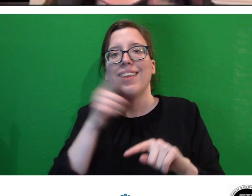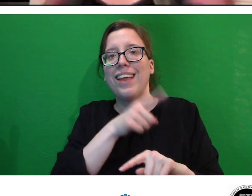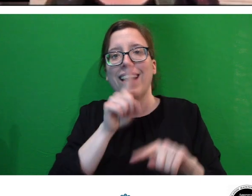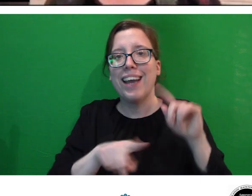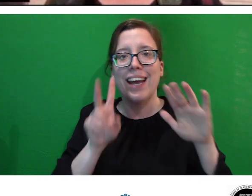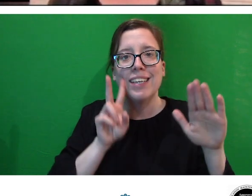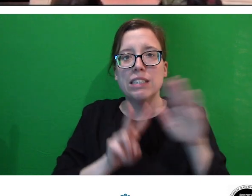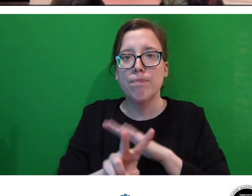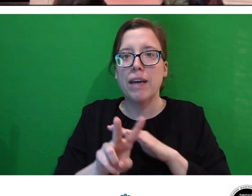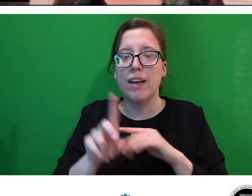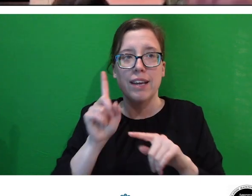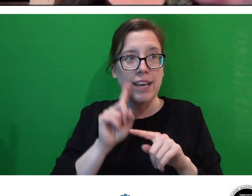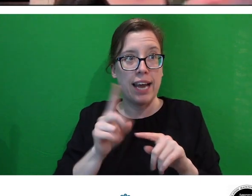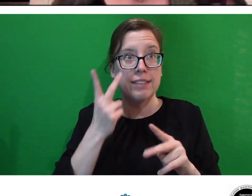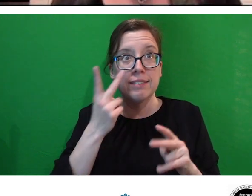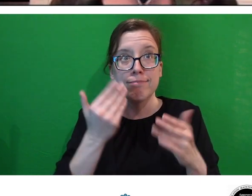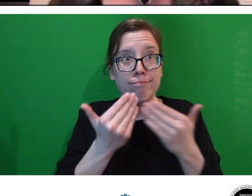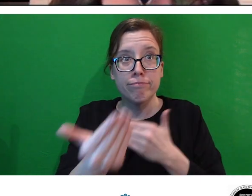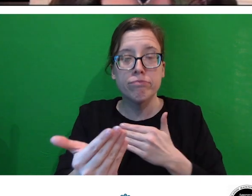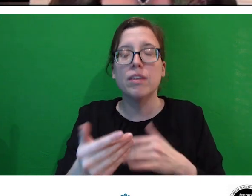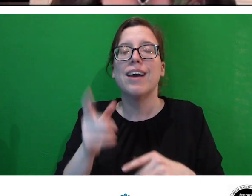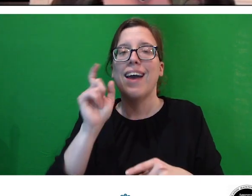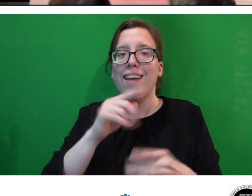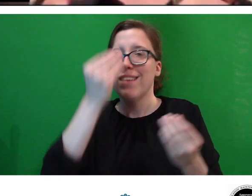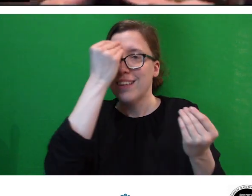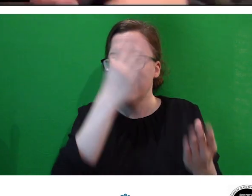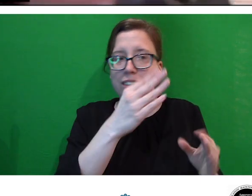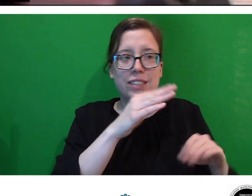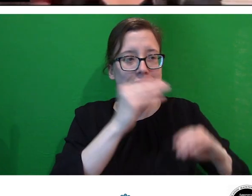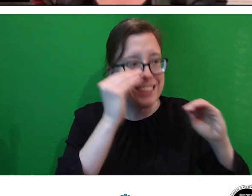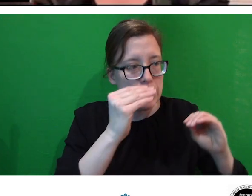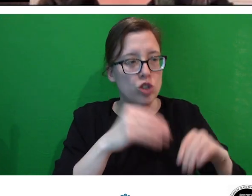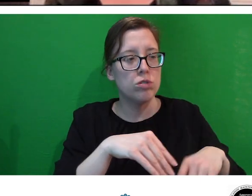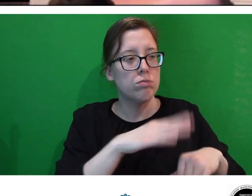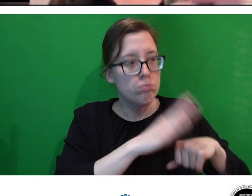You have to do something to say, "Get ready, dude, because I'm going to push your chair."